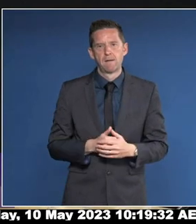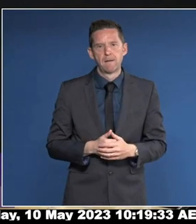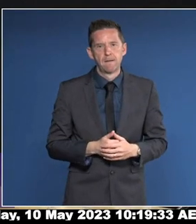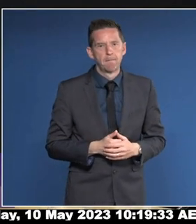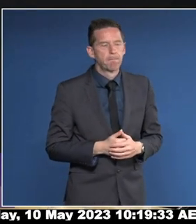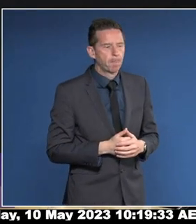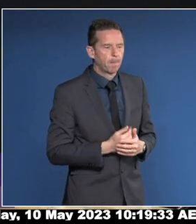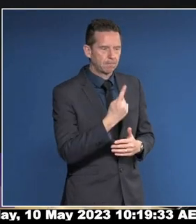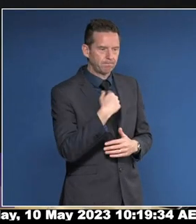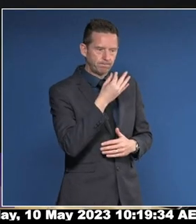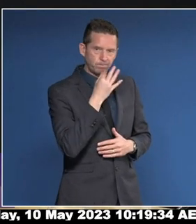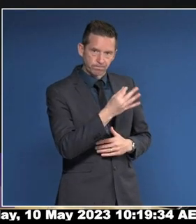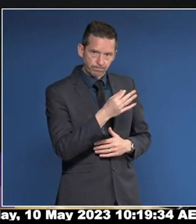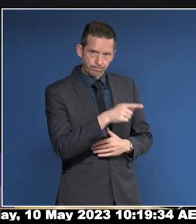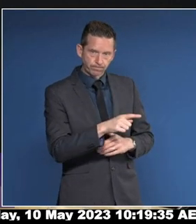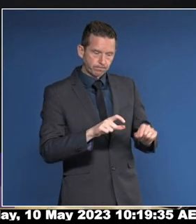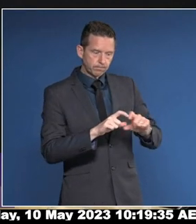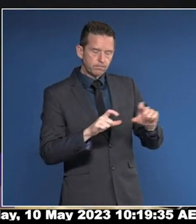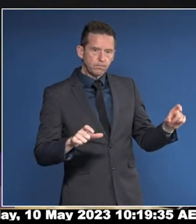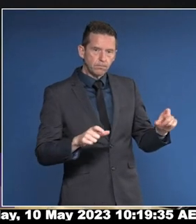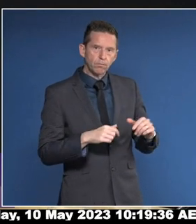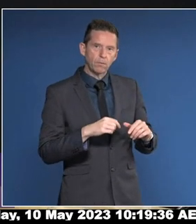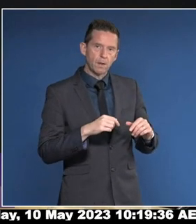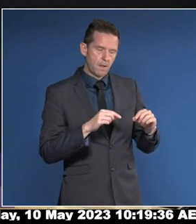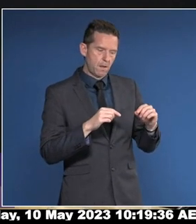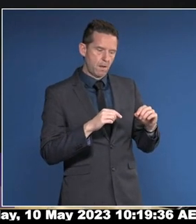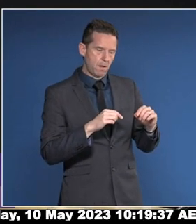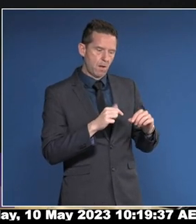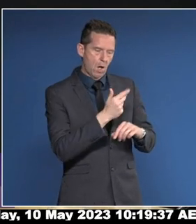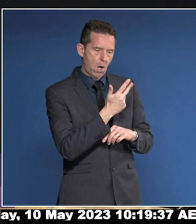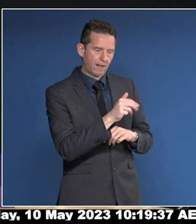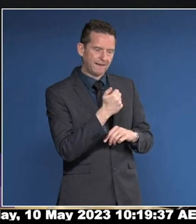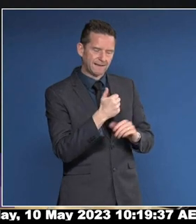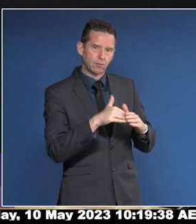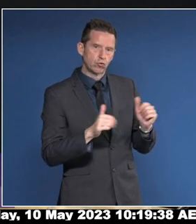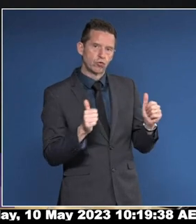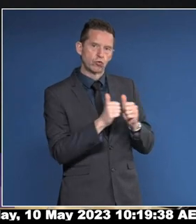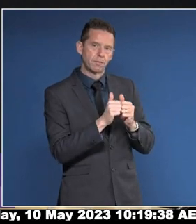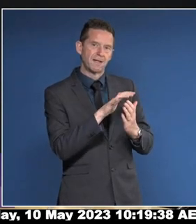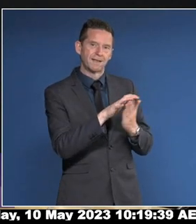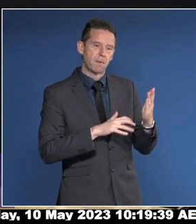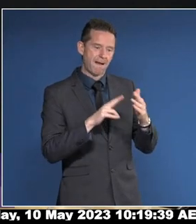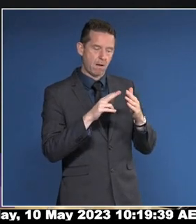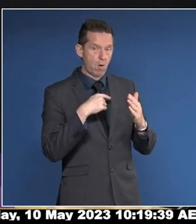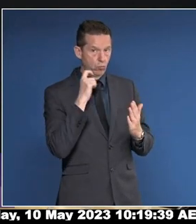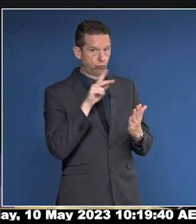On paragraph - line 296 of the agreed statement of facts - I'll read it to you to